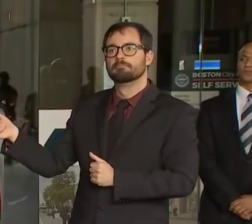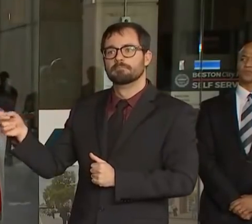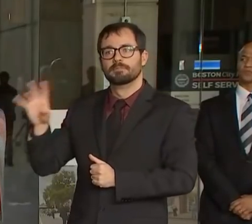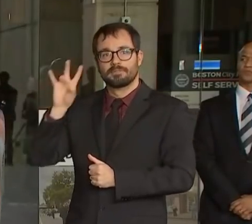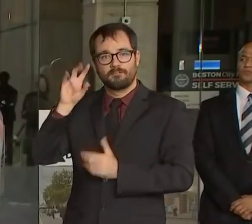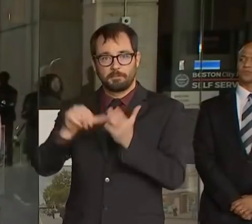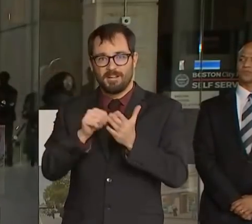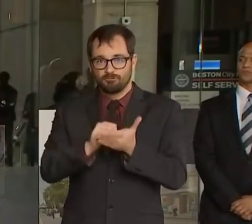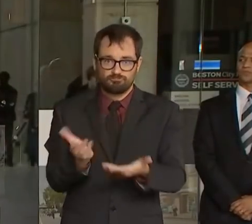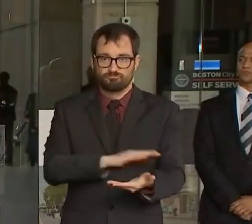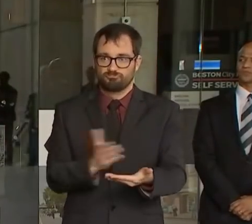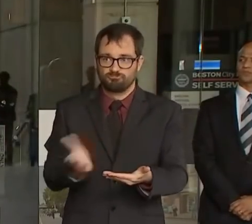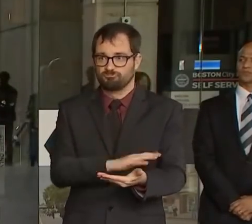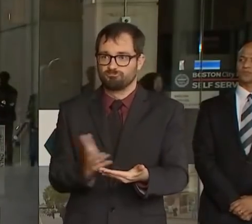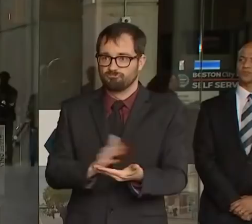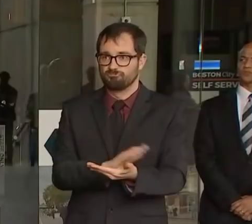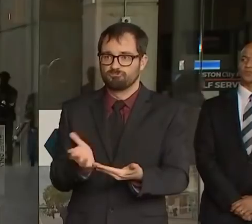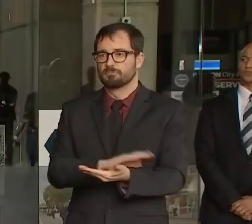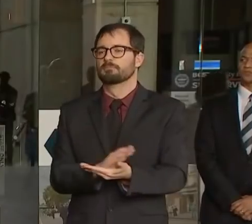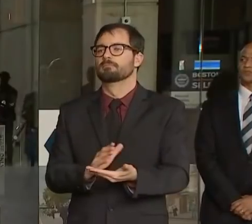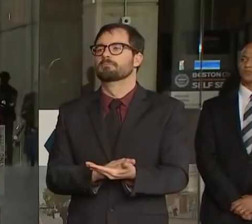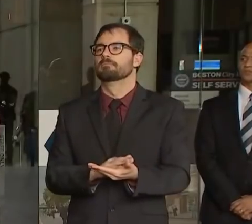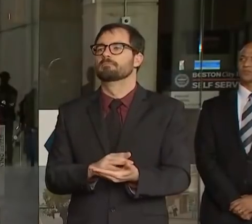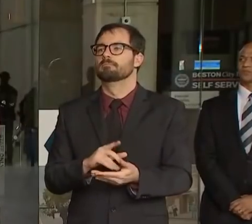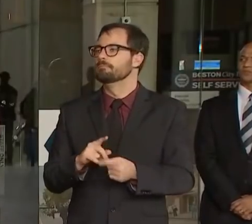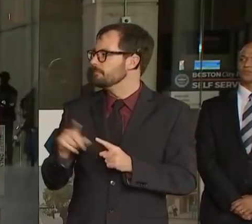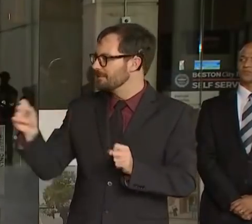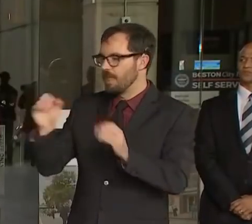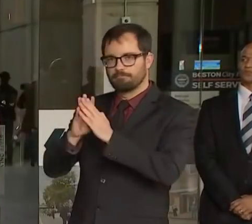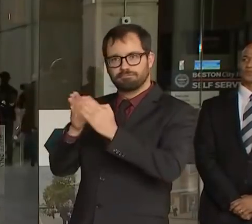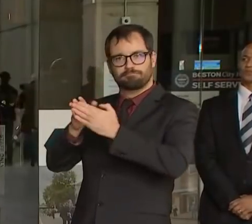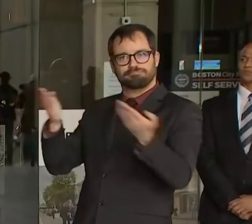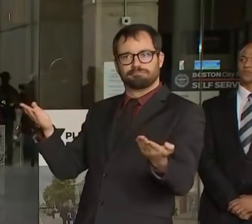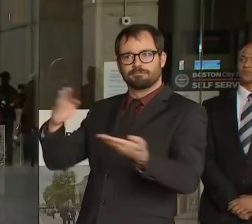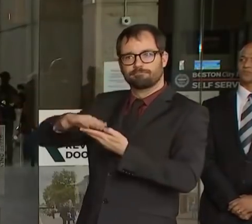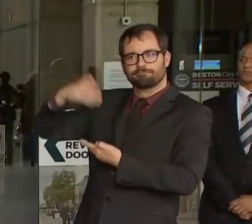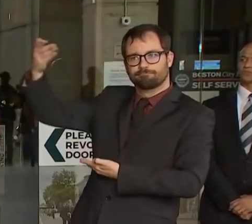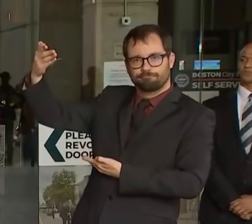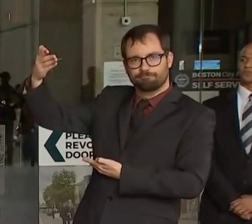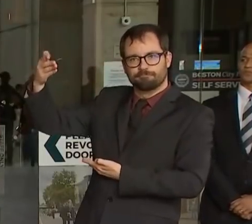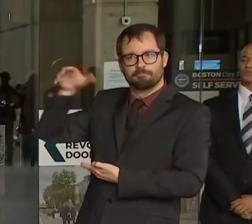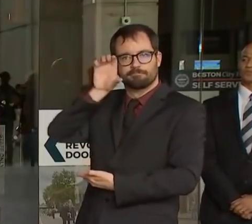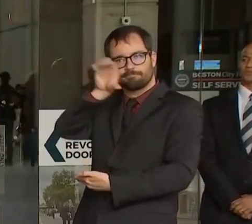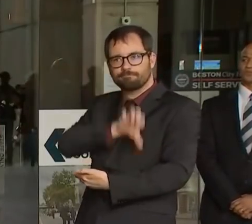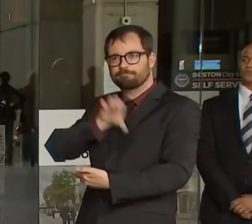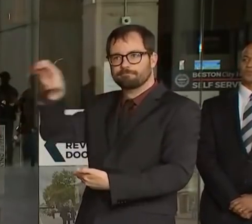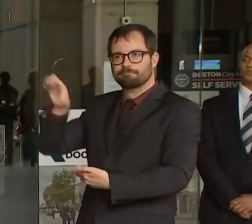WE HAVE 1000 VOLUNTEERS SIGNED UP TO DELIVER INFORMATION IN SEVERAL DIFFERENT LANGUAGES. THIS IS THE DOCUMENT. IS SEVEN PAGER. AS YOU OPEN IT UP THERE ARE DIFFERENT LANGUAGE